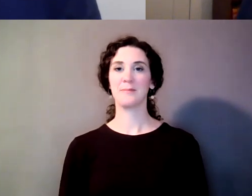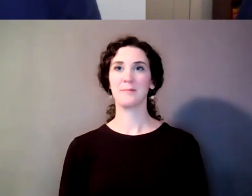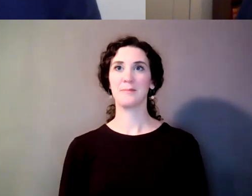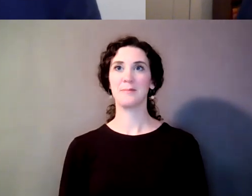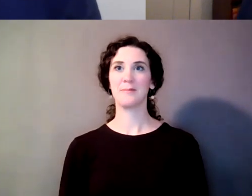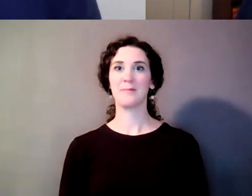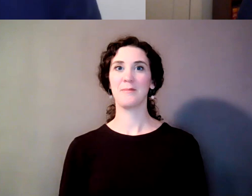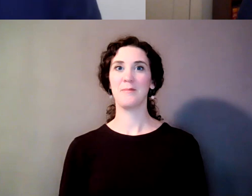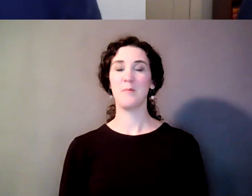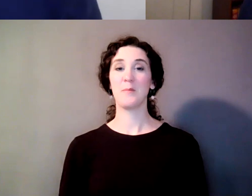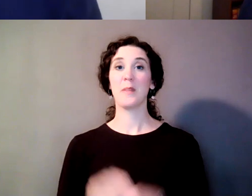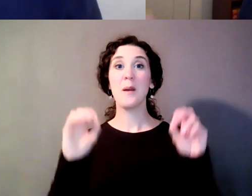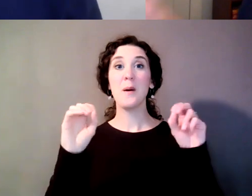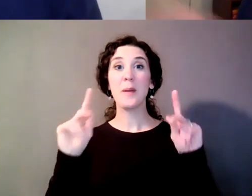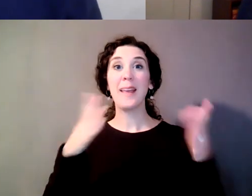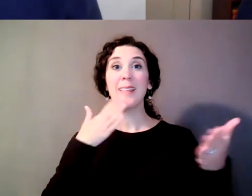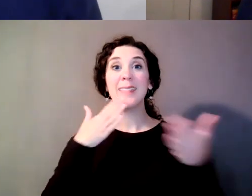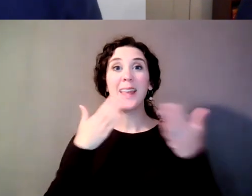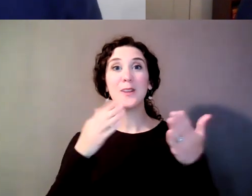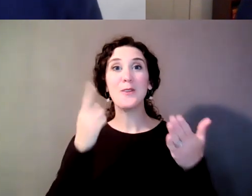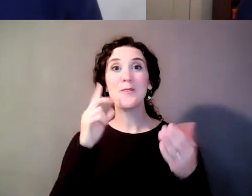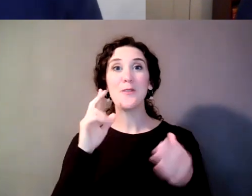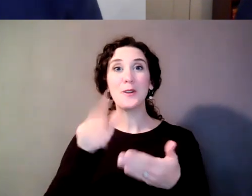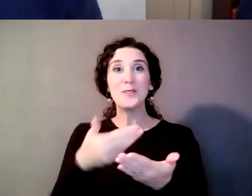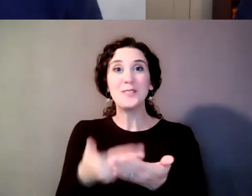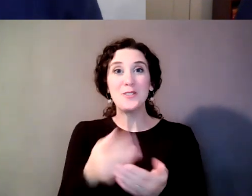Thank you all for joining us, we are going to give it a few minutes for everyone to get